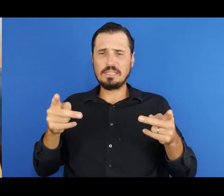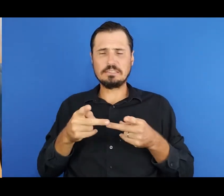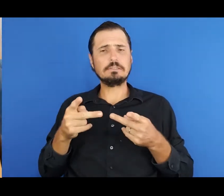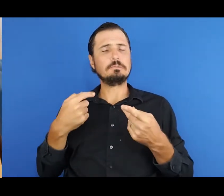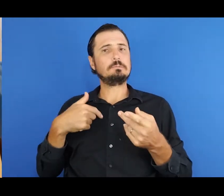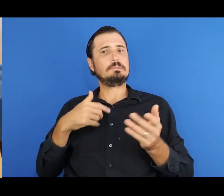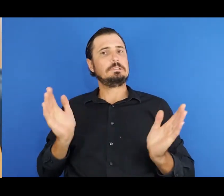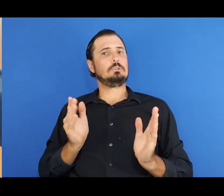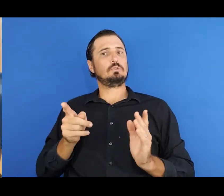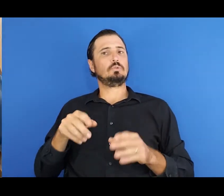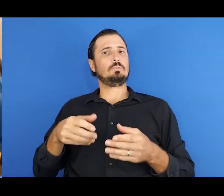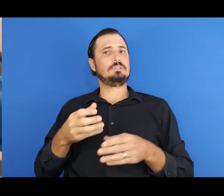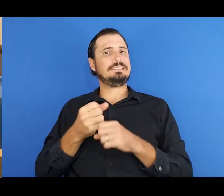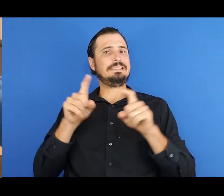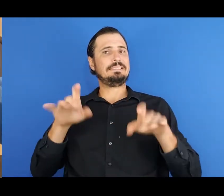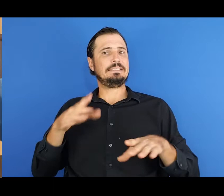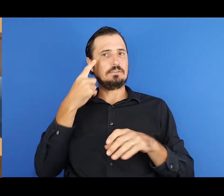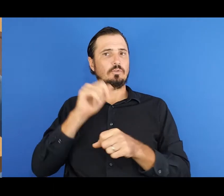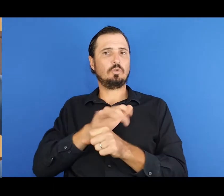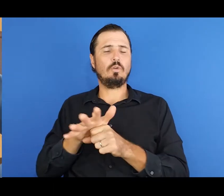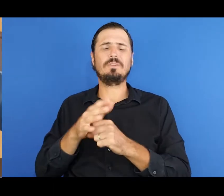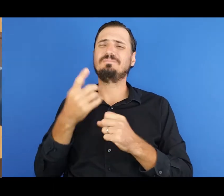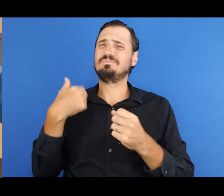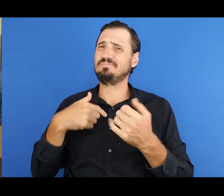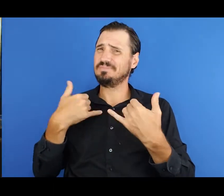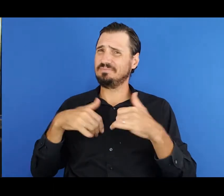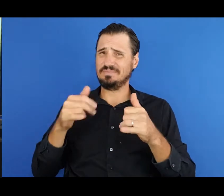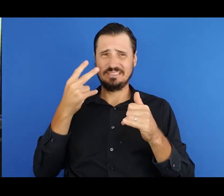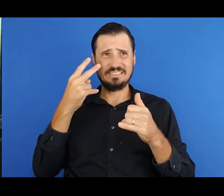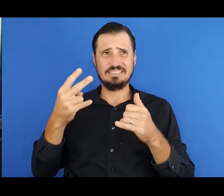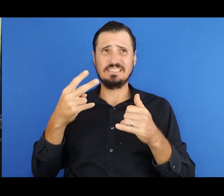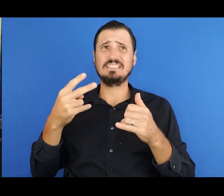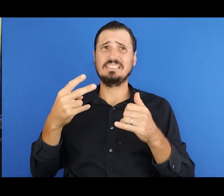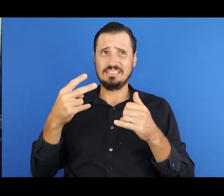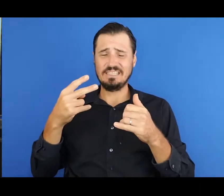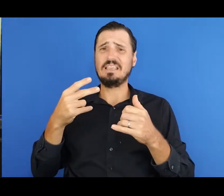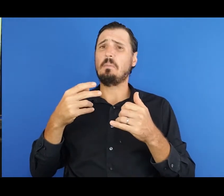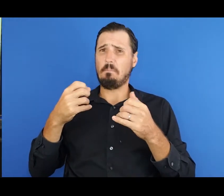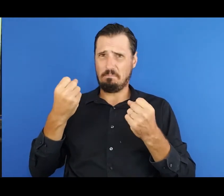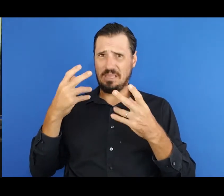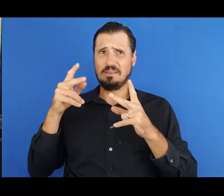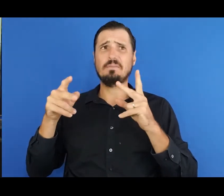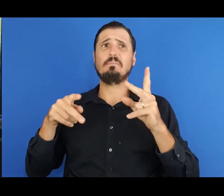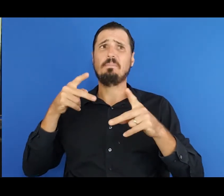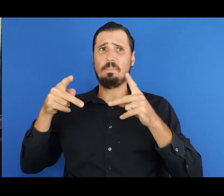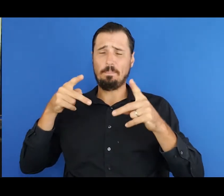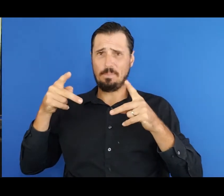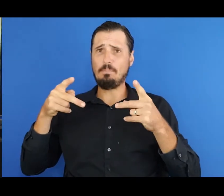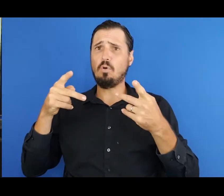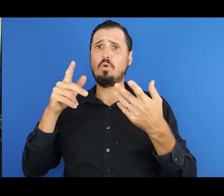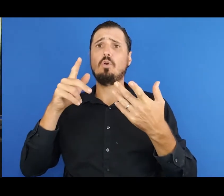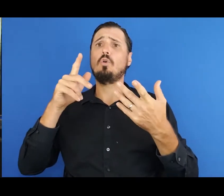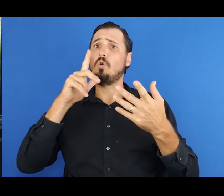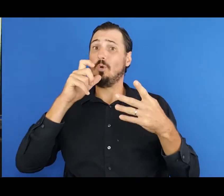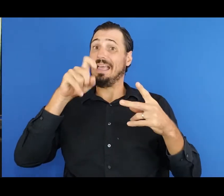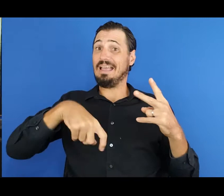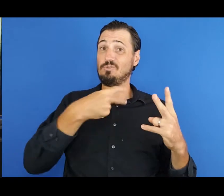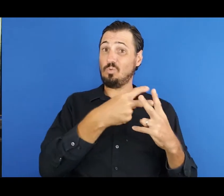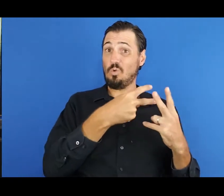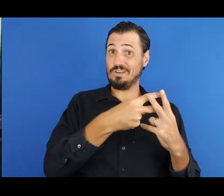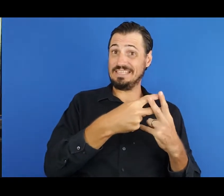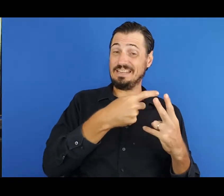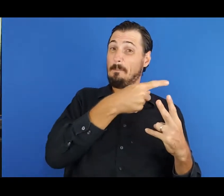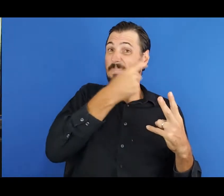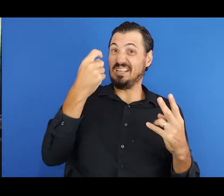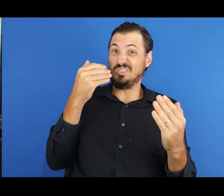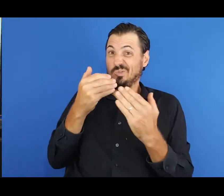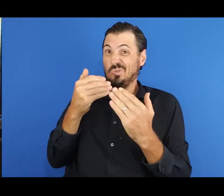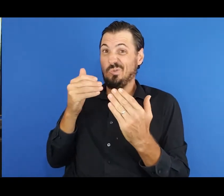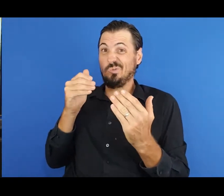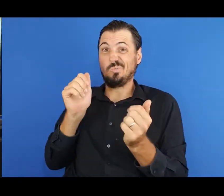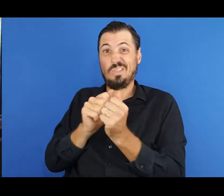We continue to see a high rate of disease transmission to close contacts under quarantine. We are still awaiting results from the State Laboratory, but it is highly likely we are dealing with the